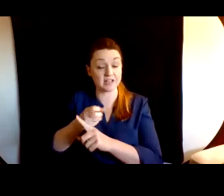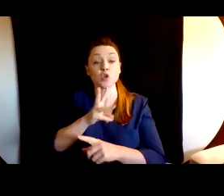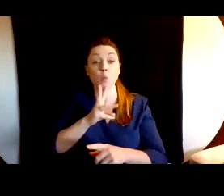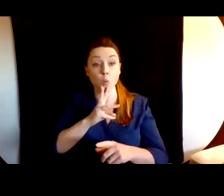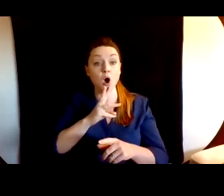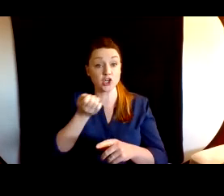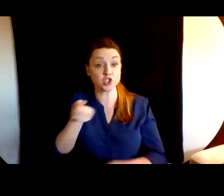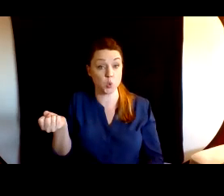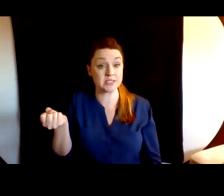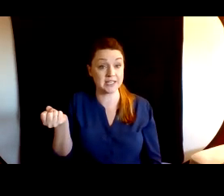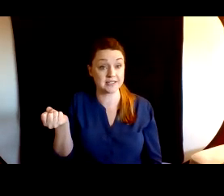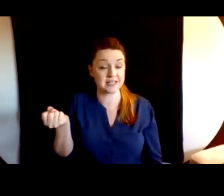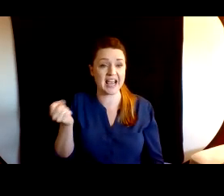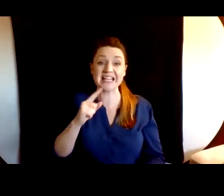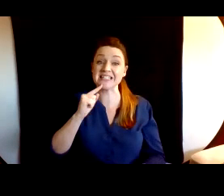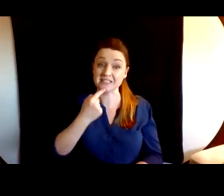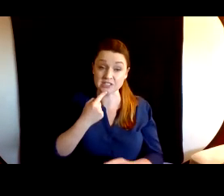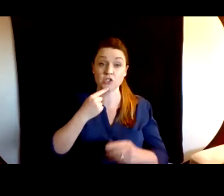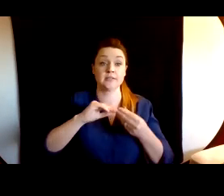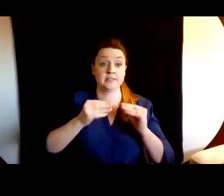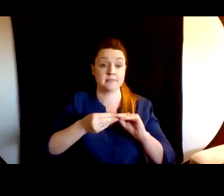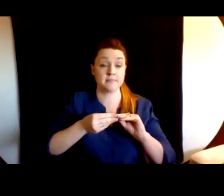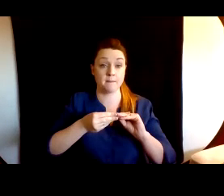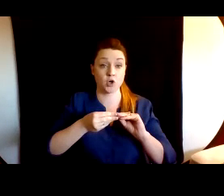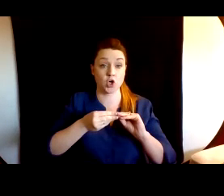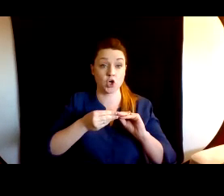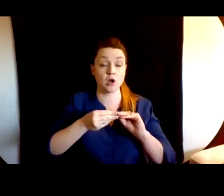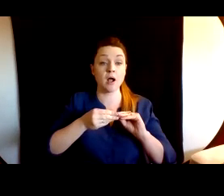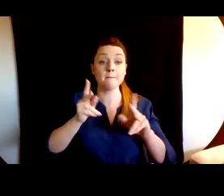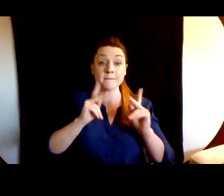And significant amounts of people of color were impacted by that.